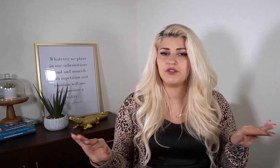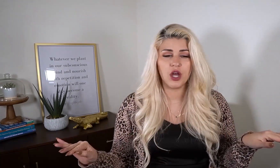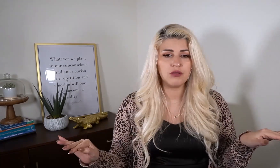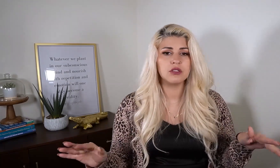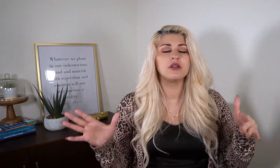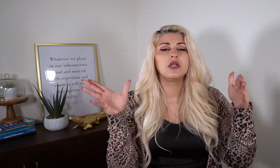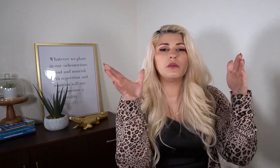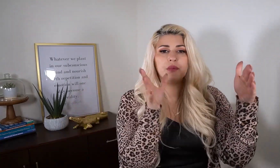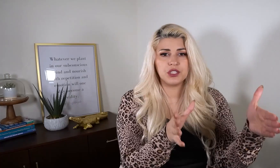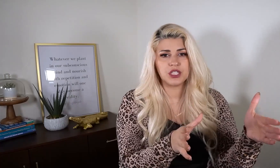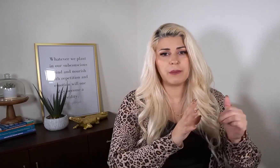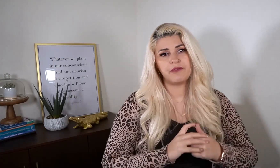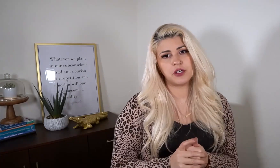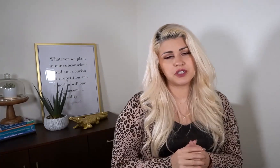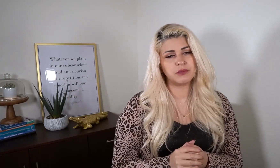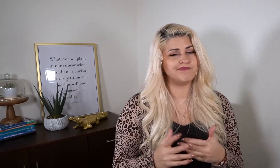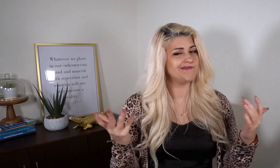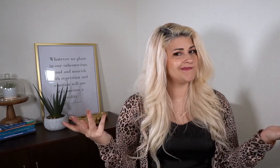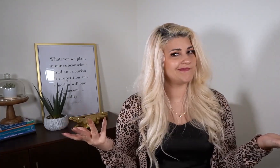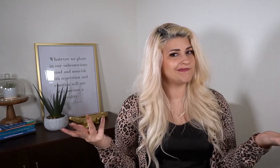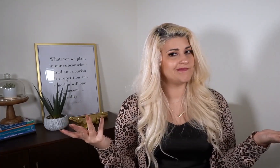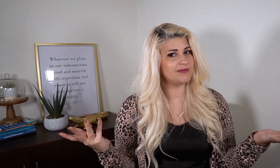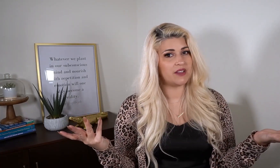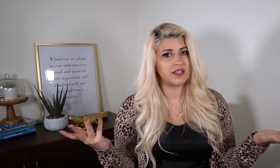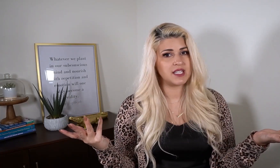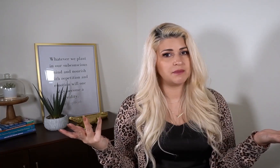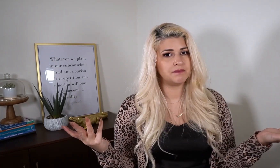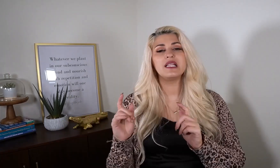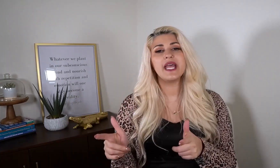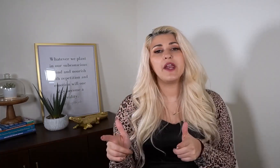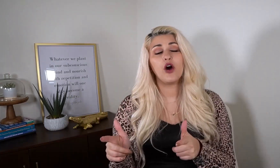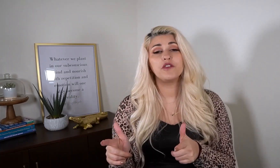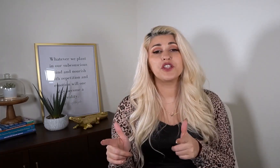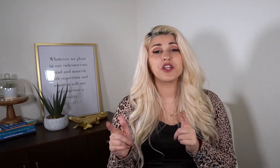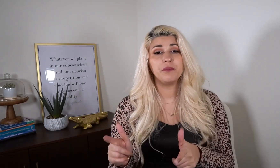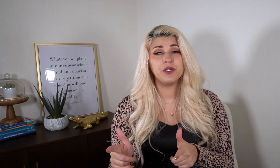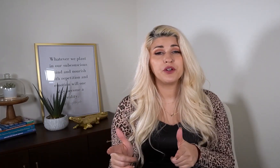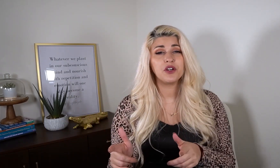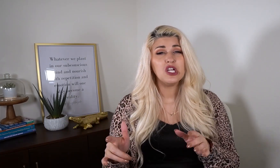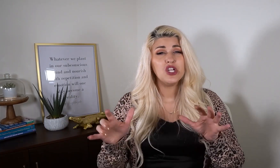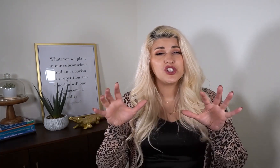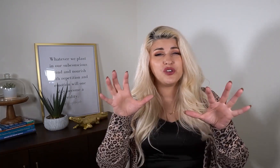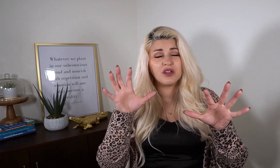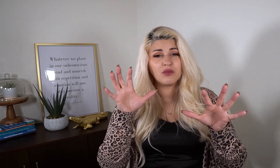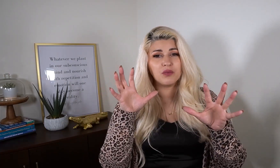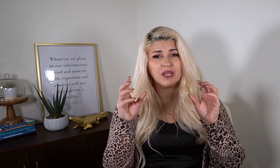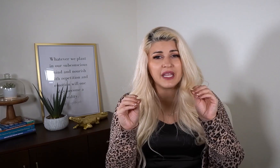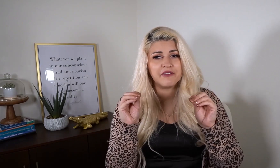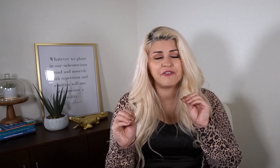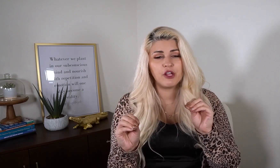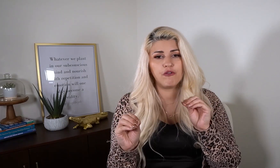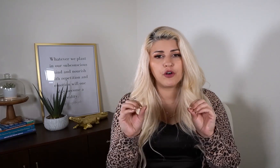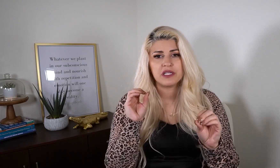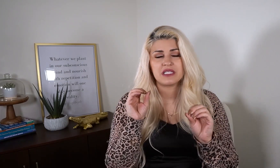if you don't put the topic first. That's it. Let's head over to the computer so you can really get a feel for it